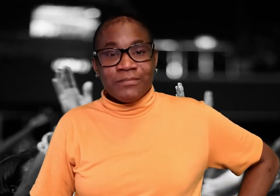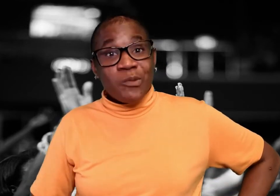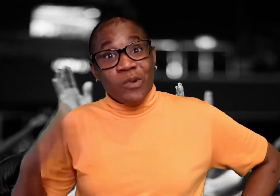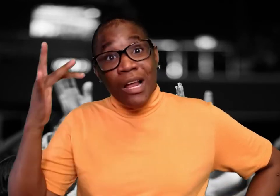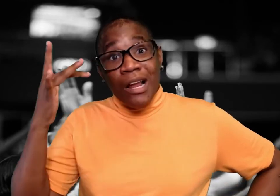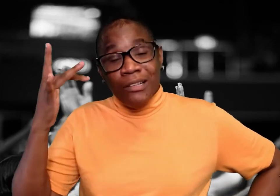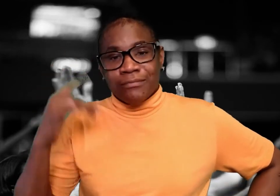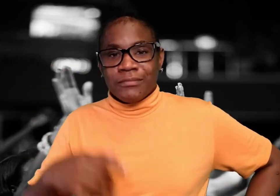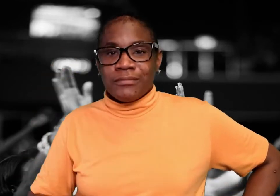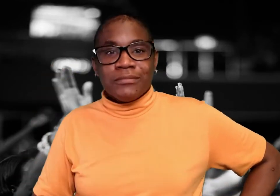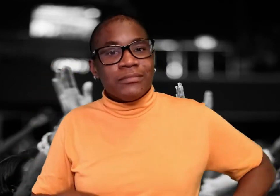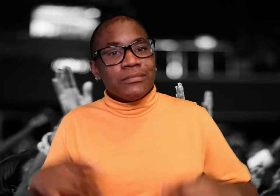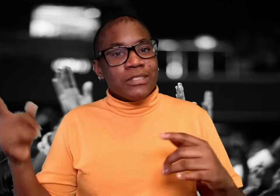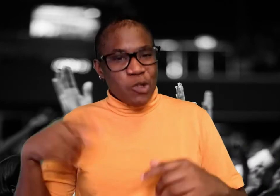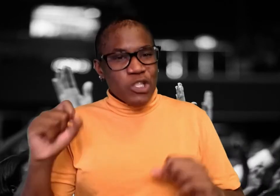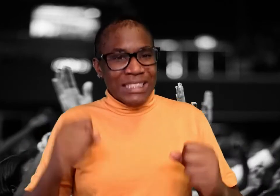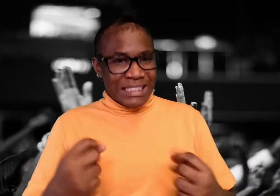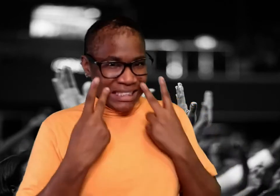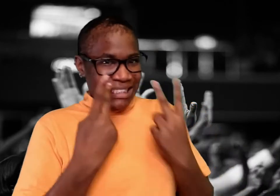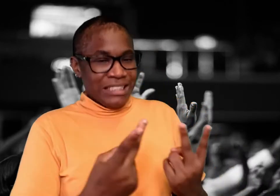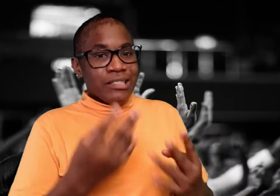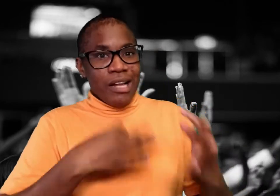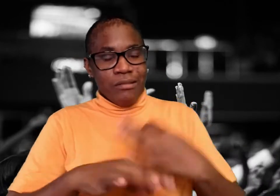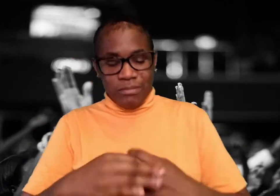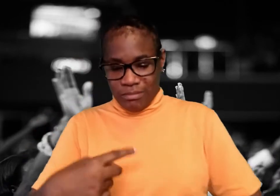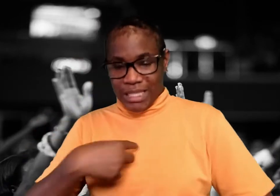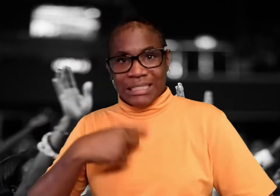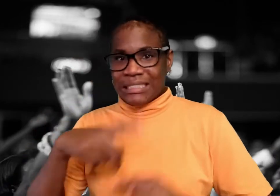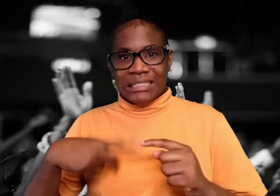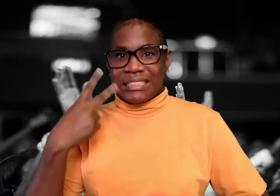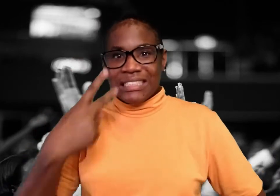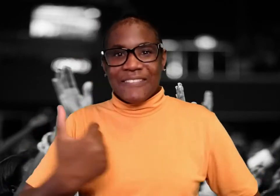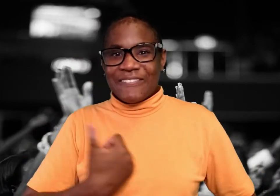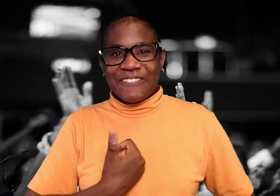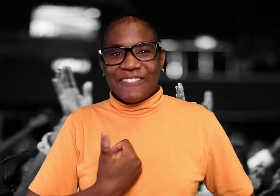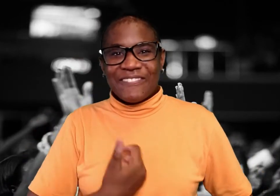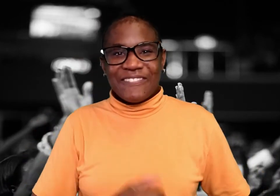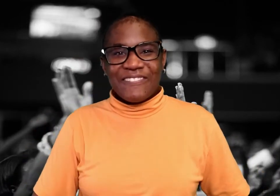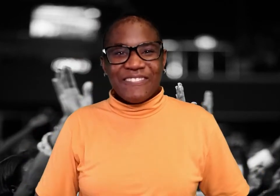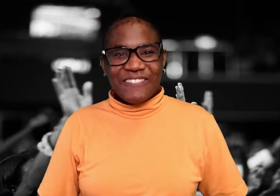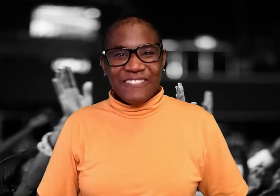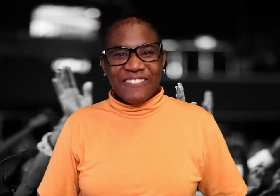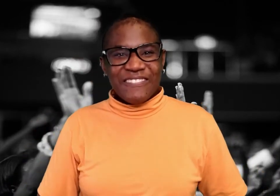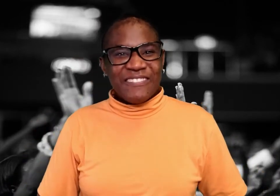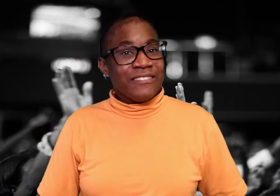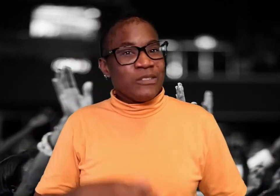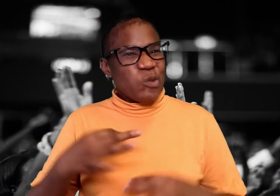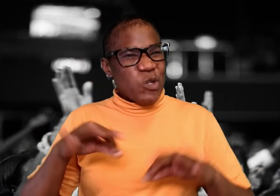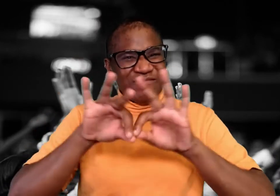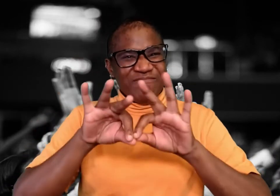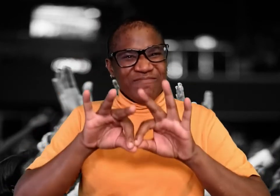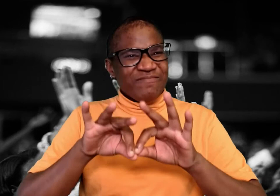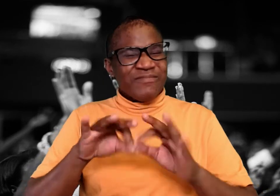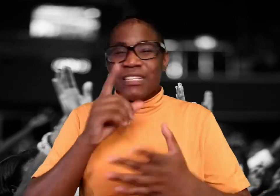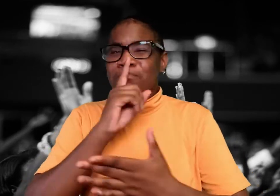While white people can’t identify it themselves, Black and Brown people can and do recognize a white ally.